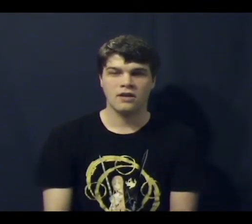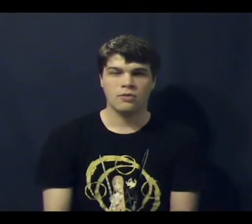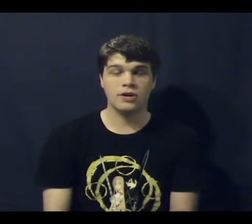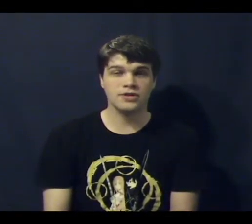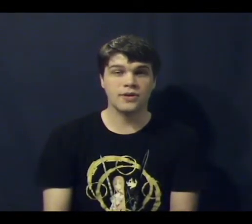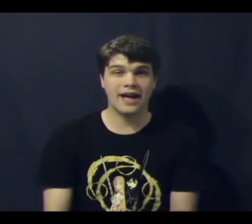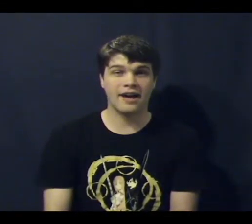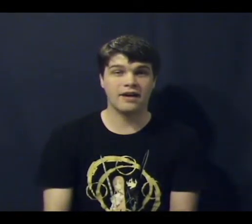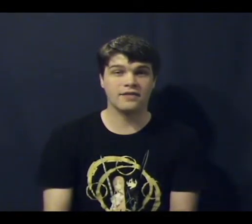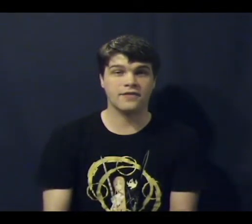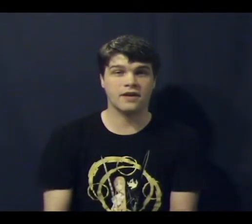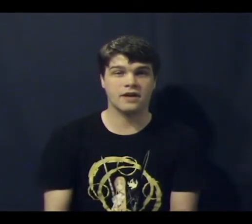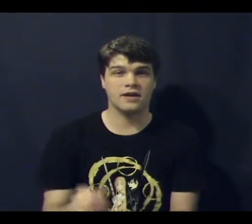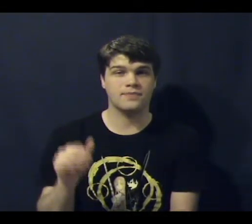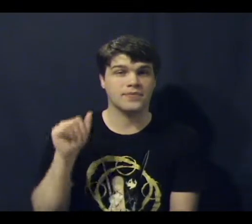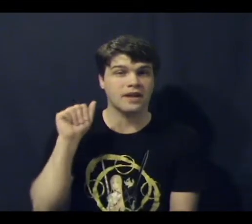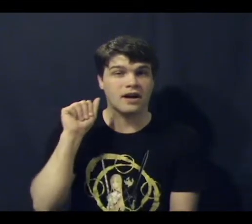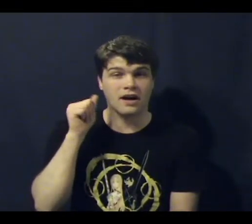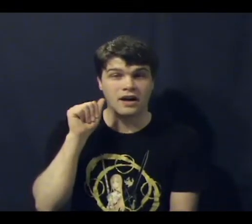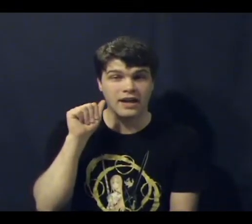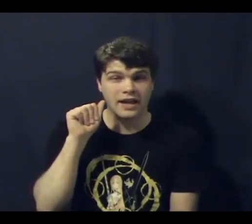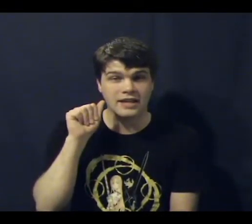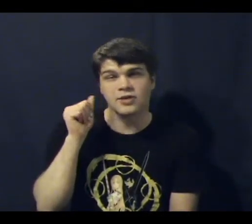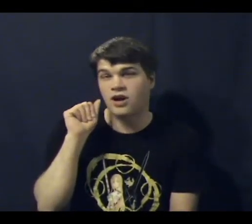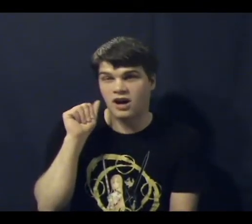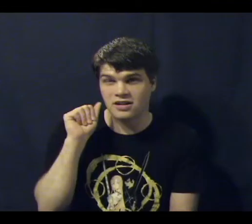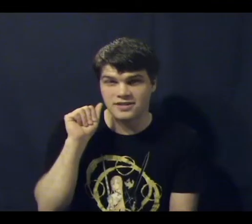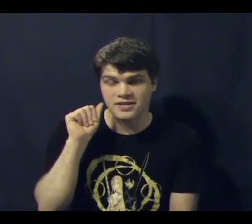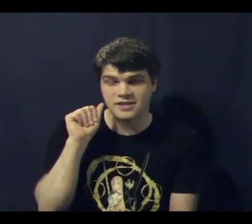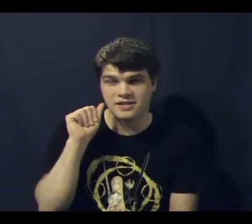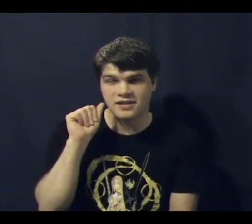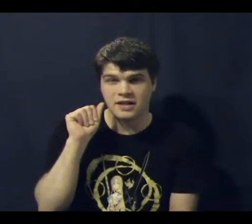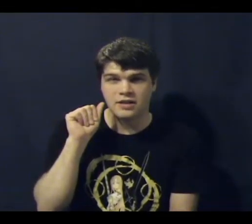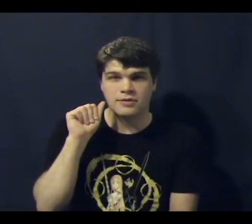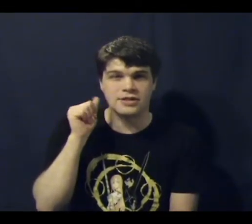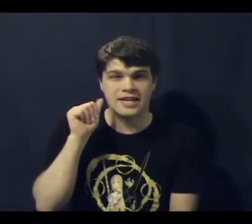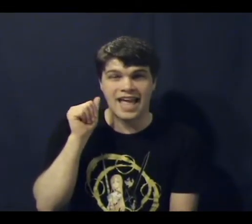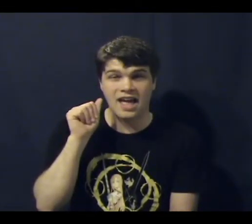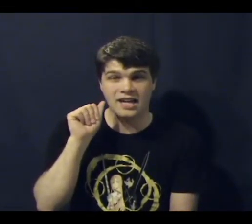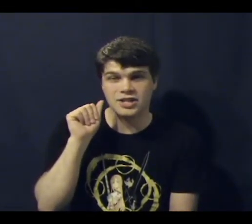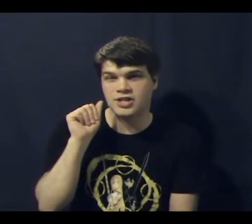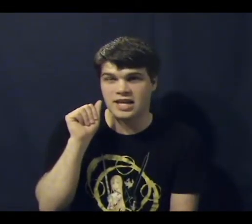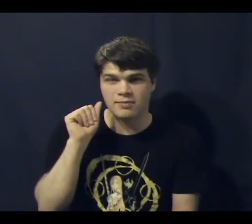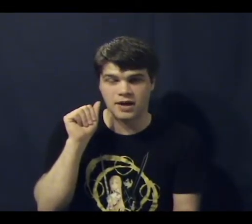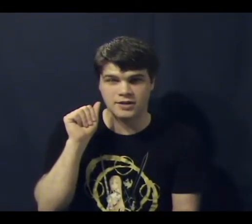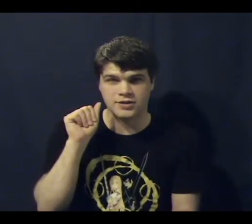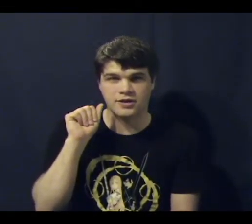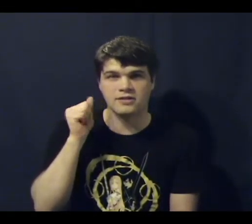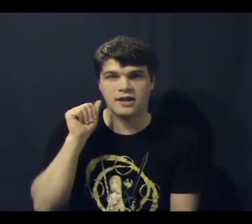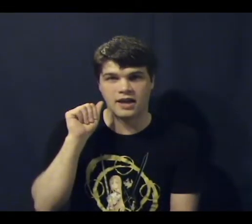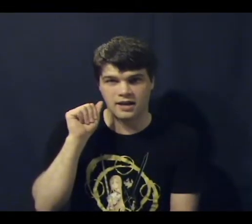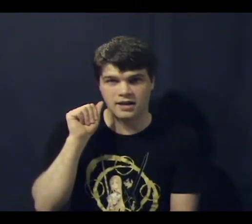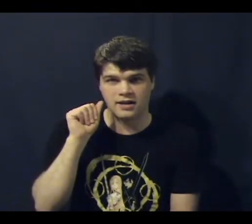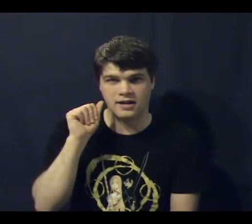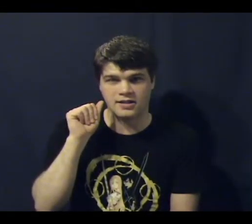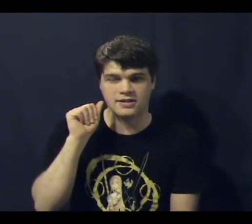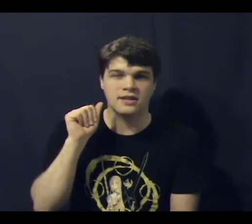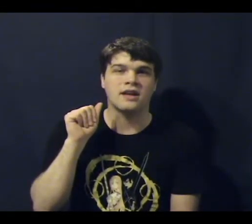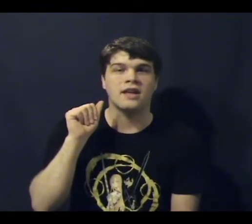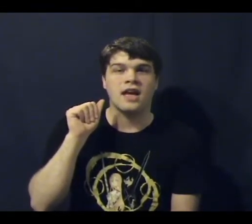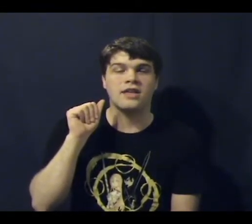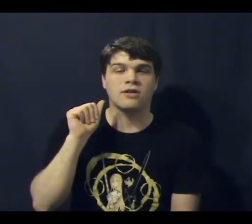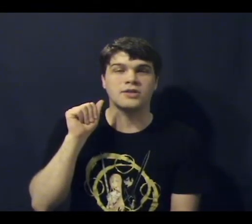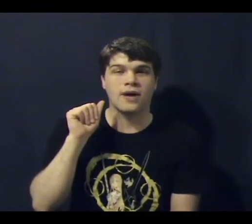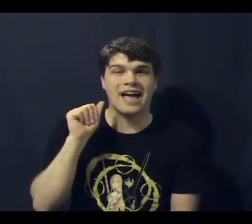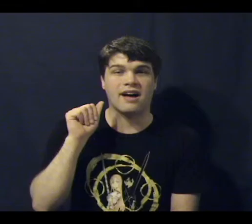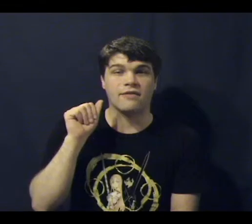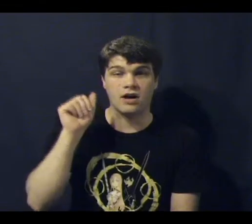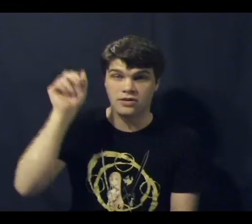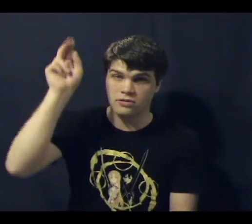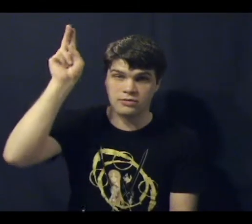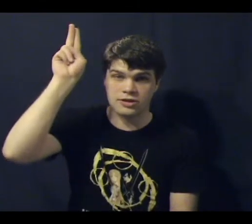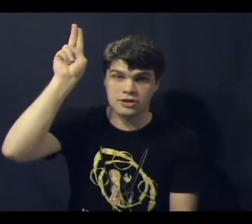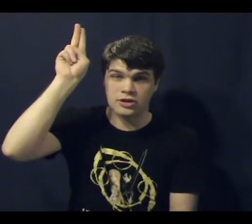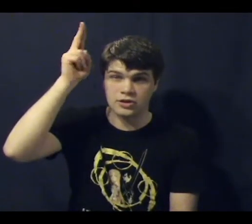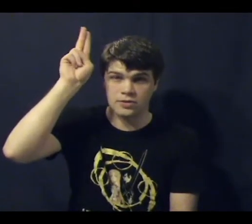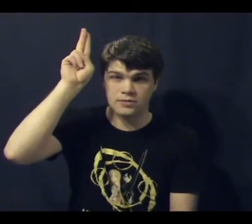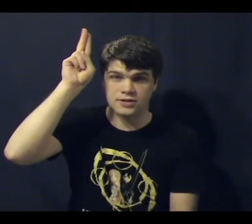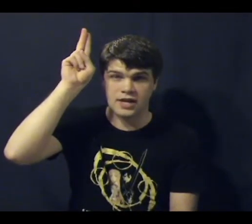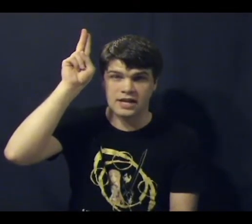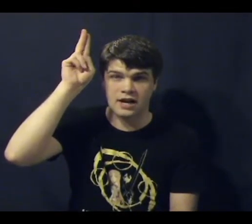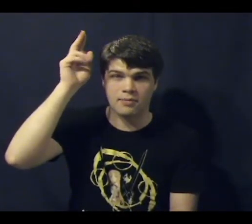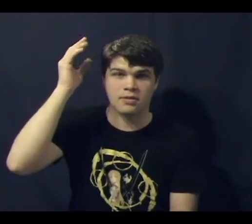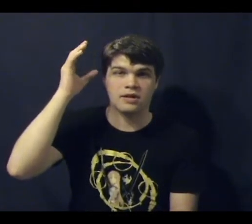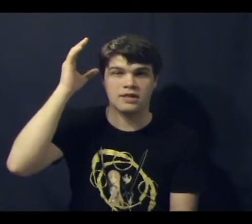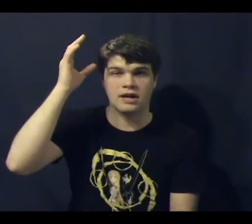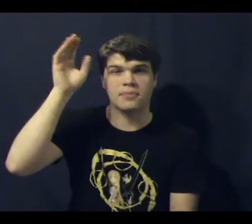We also have aunt or aunt, which is an "A" shaking by your jaw. Aunt. And you also have uncle, which is a "U" shaking up in the upper